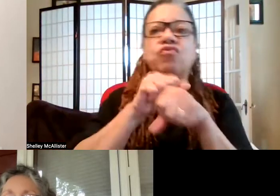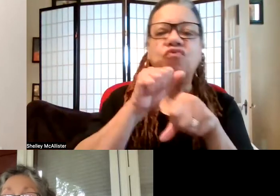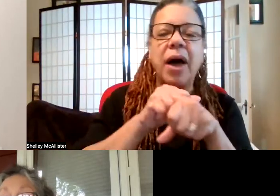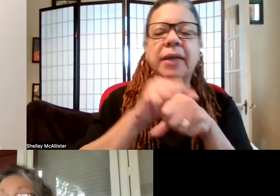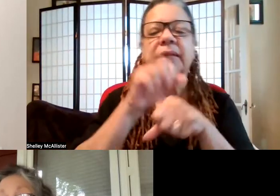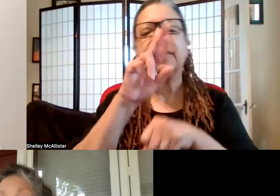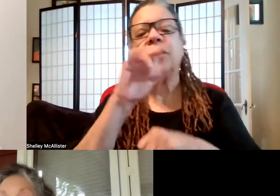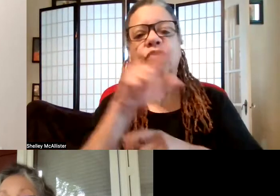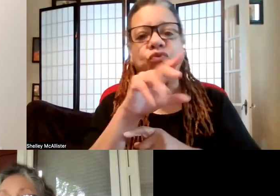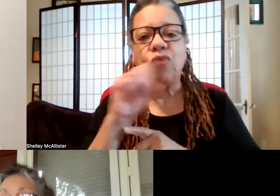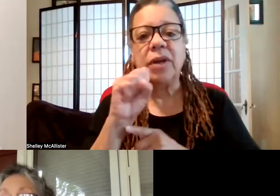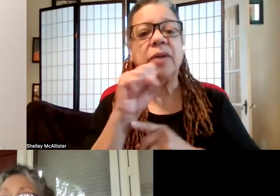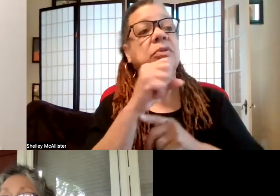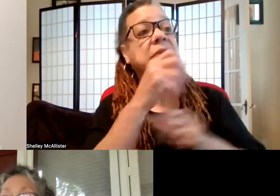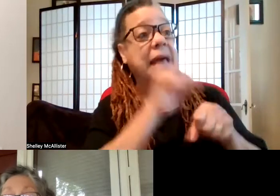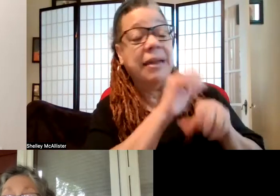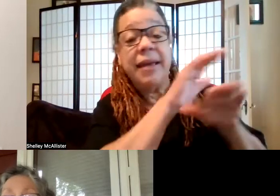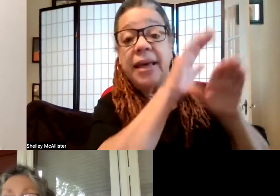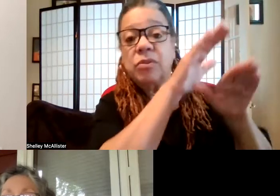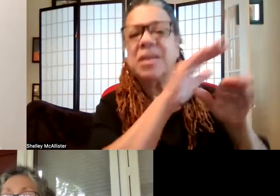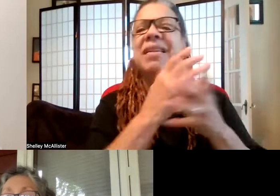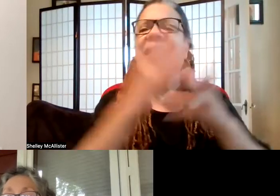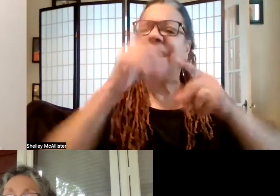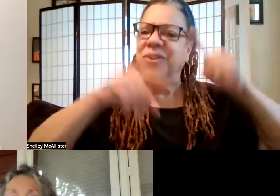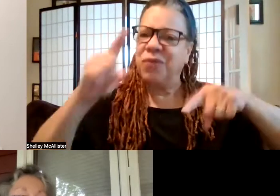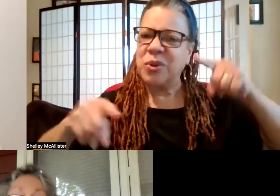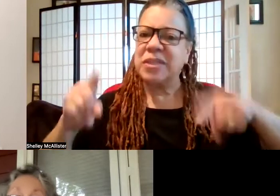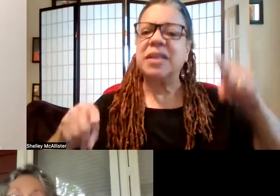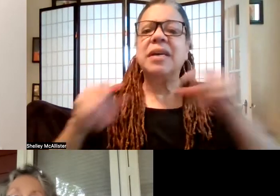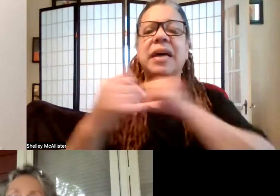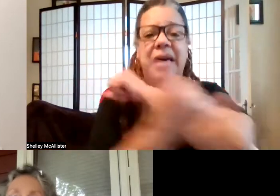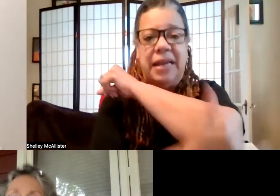There is much diversity in our country's landscape, and it is breathtaking.